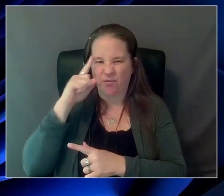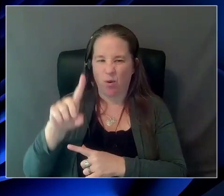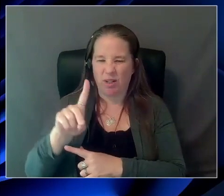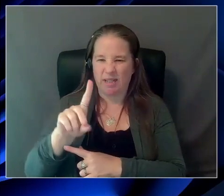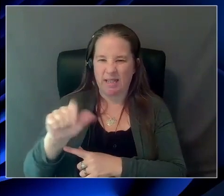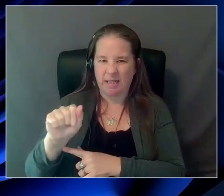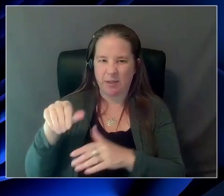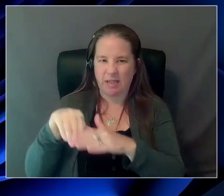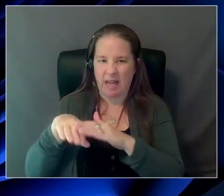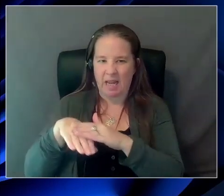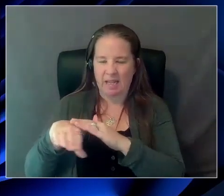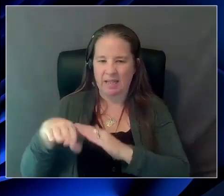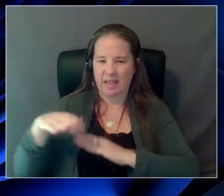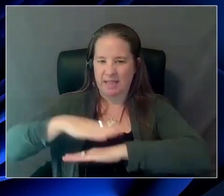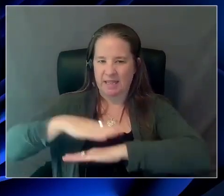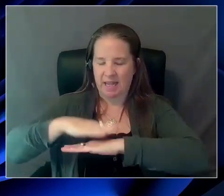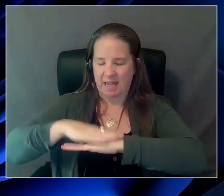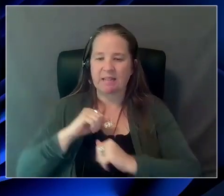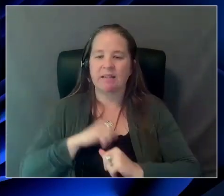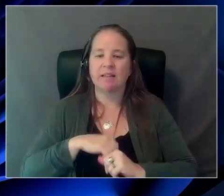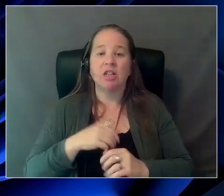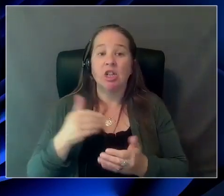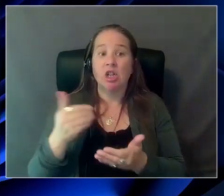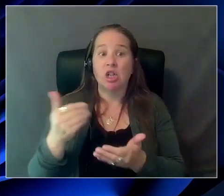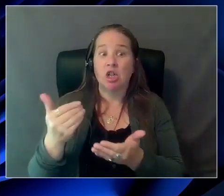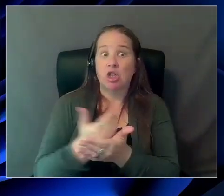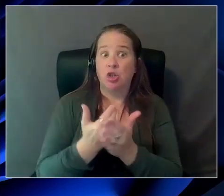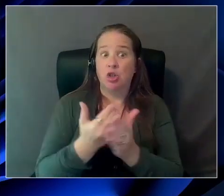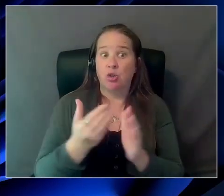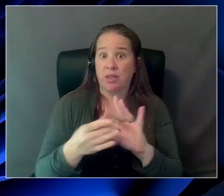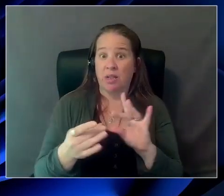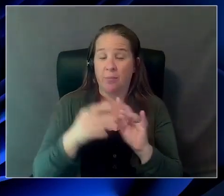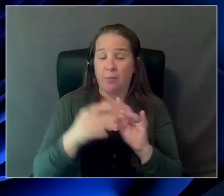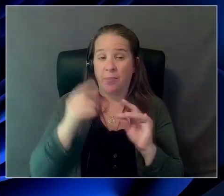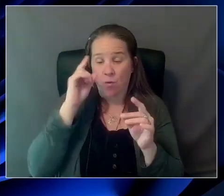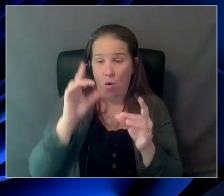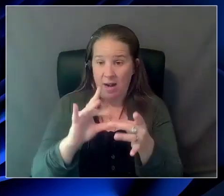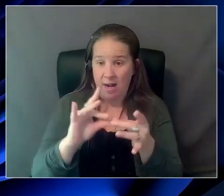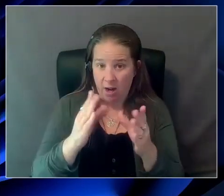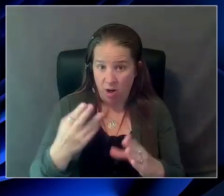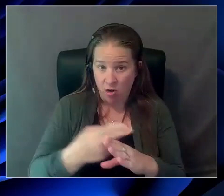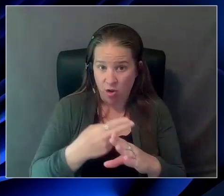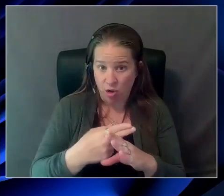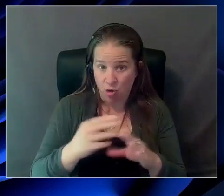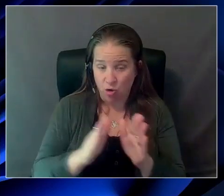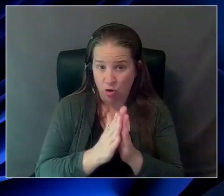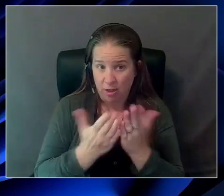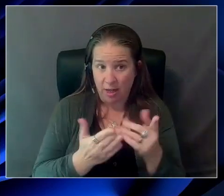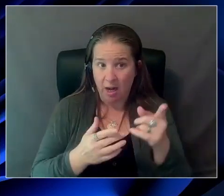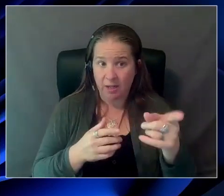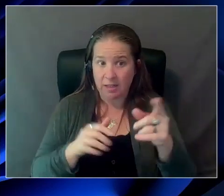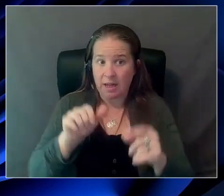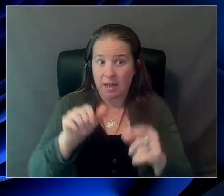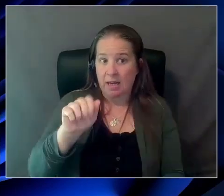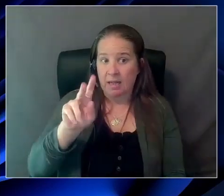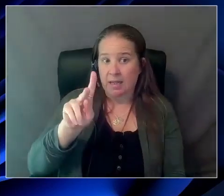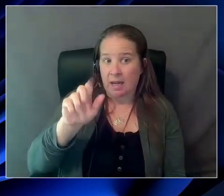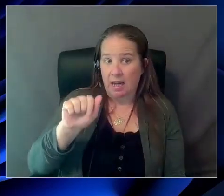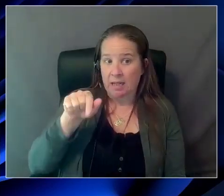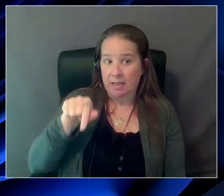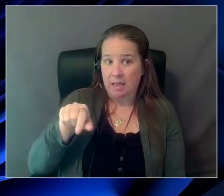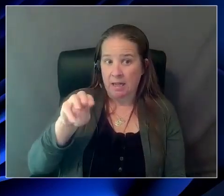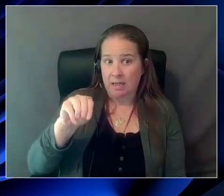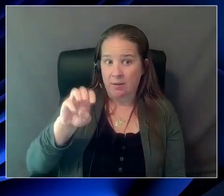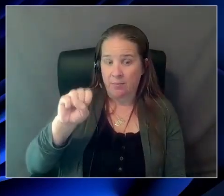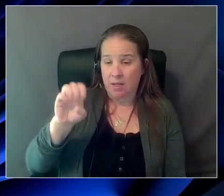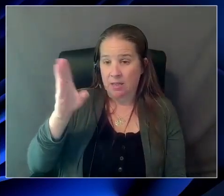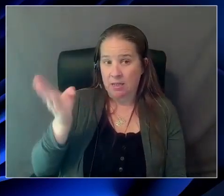Um the newest copy of the narrator user guide can be found at aka.ms/narratorguide